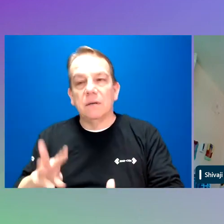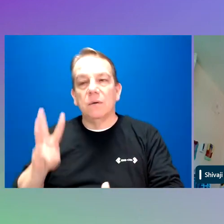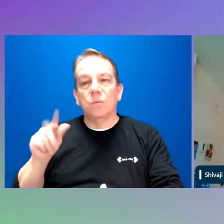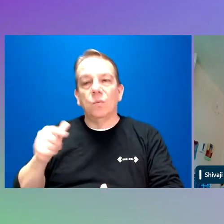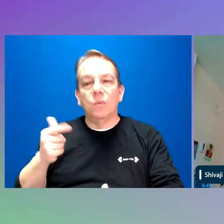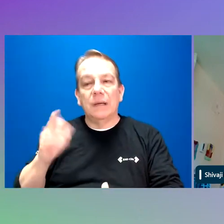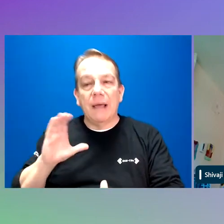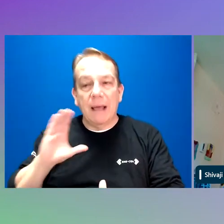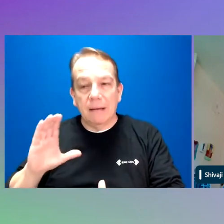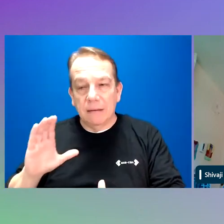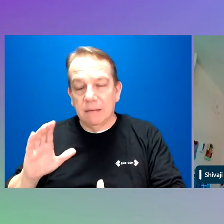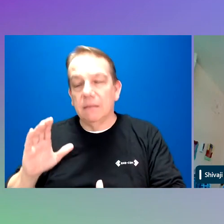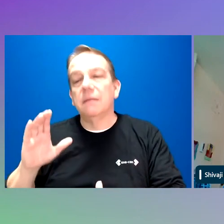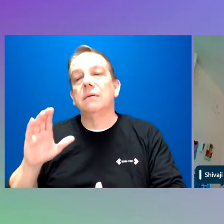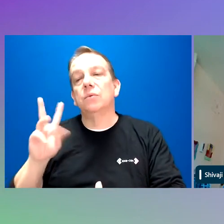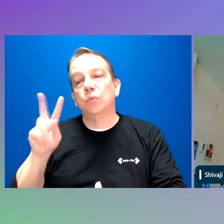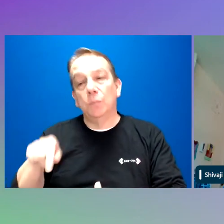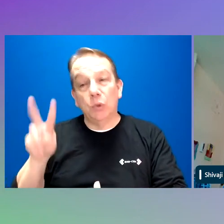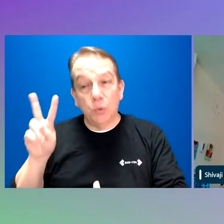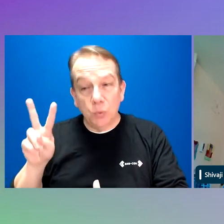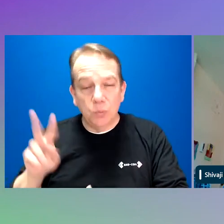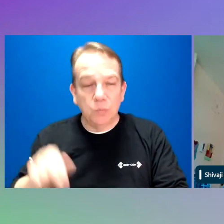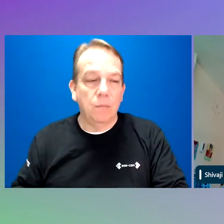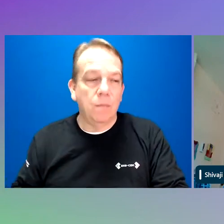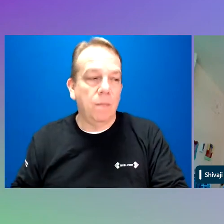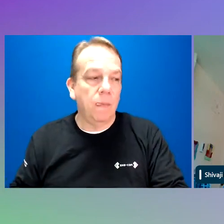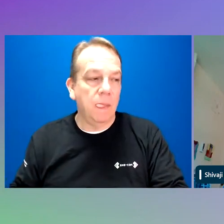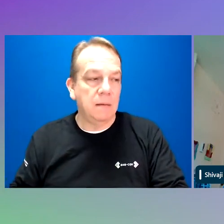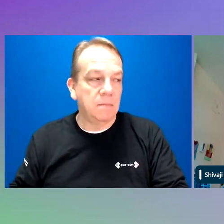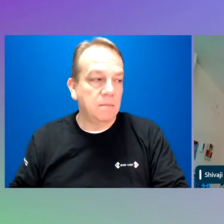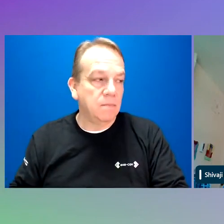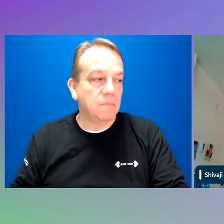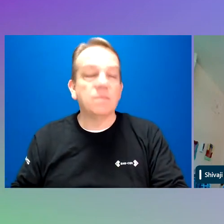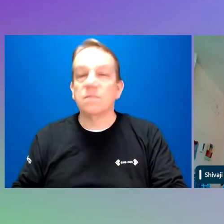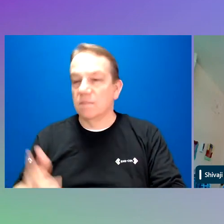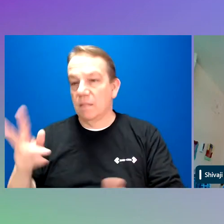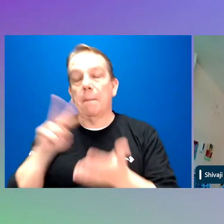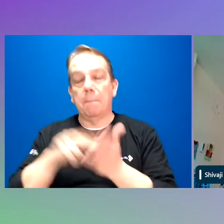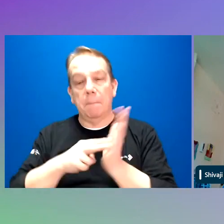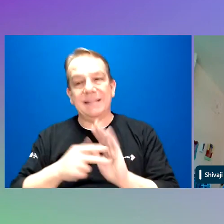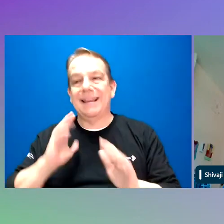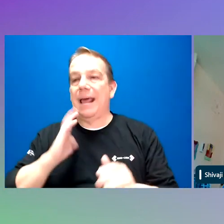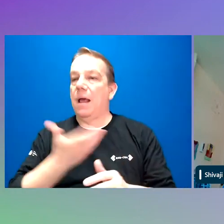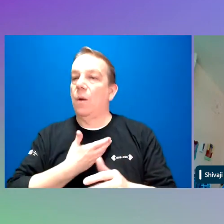that's the case, um, then we are